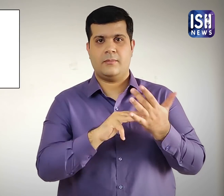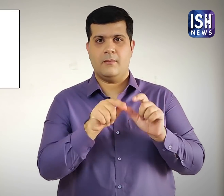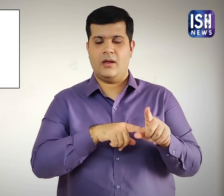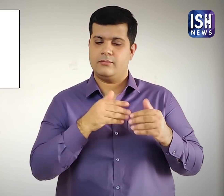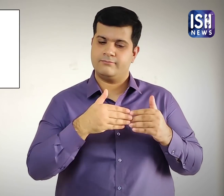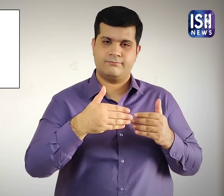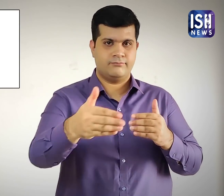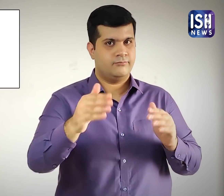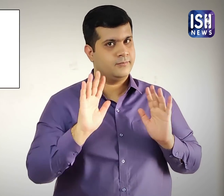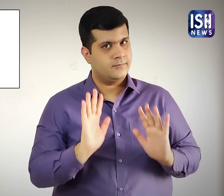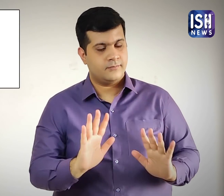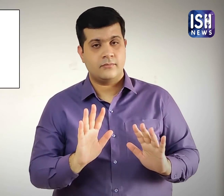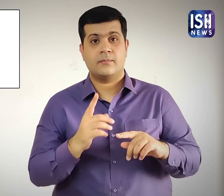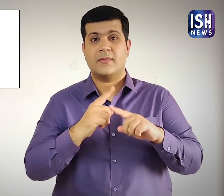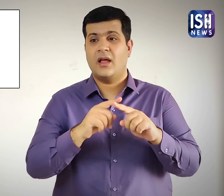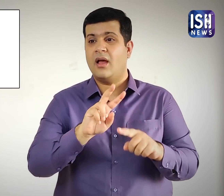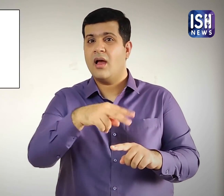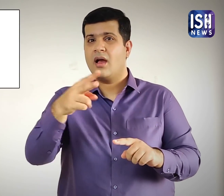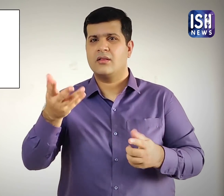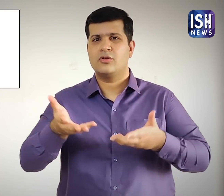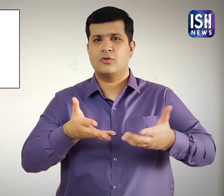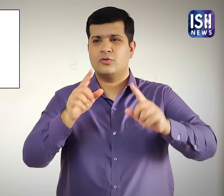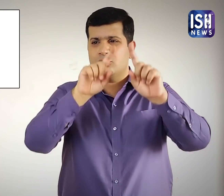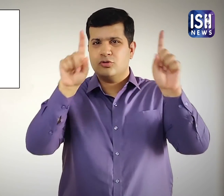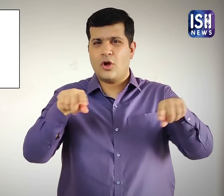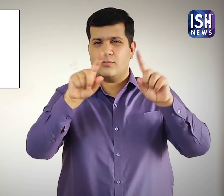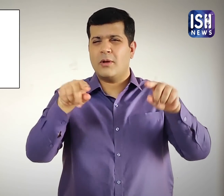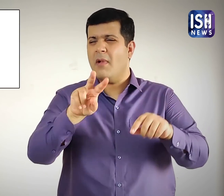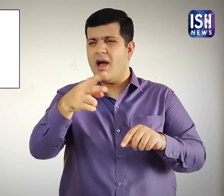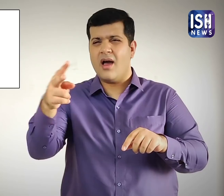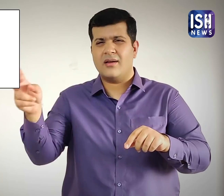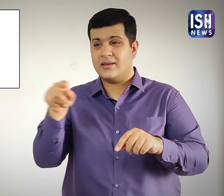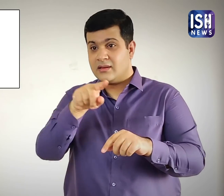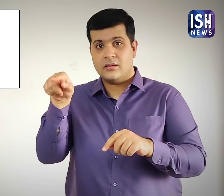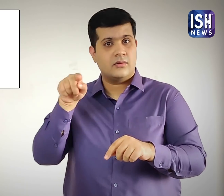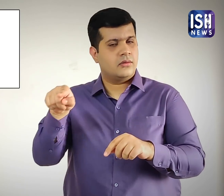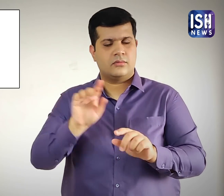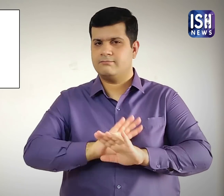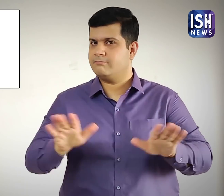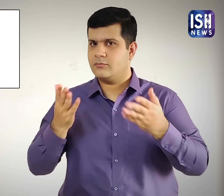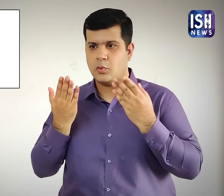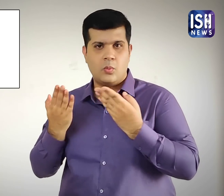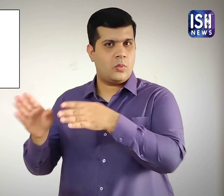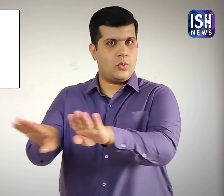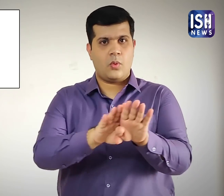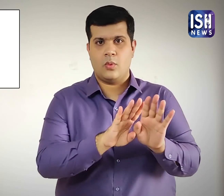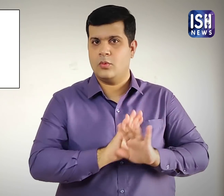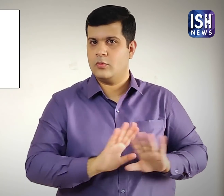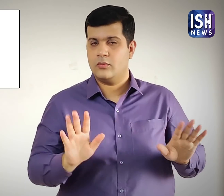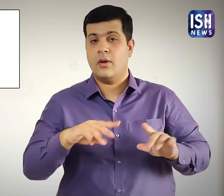This starts from 10th May. All other shops will remain closed.